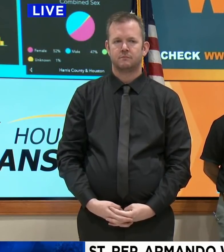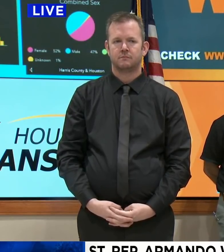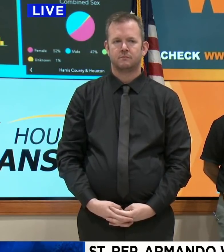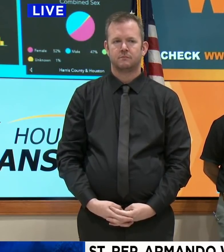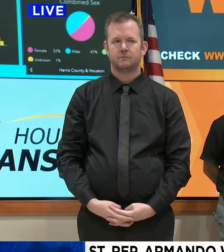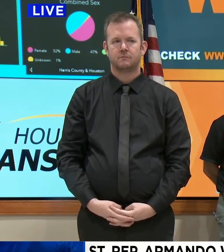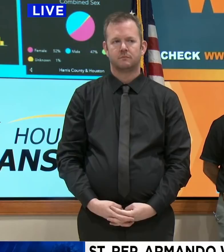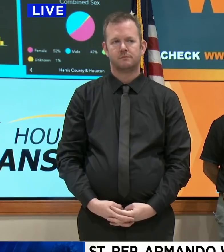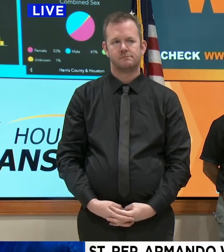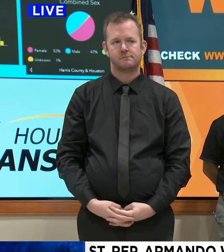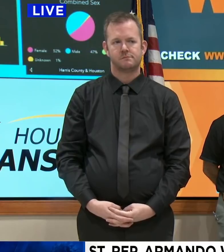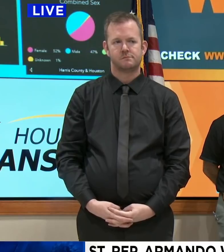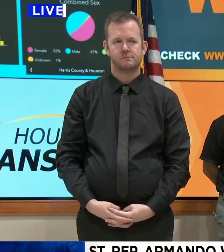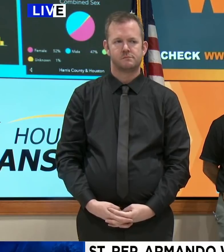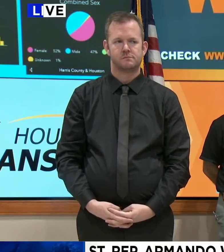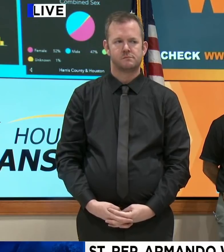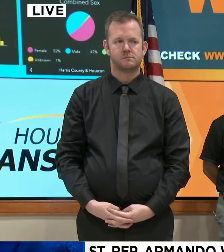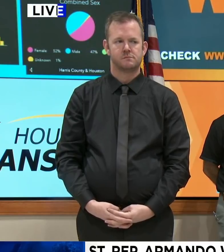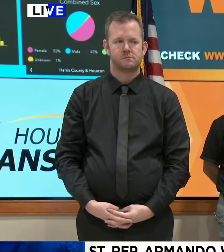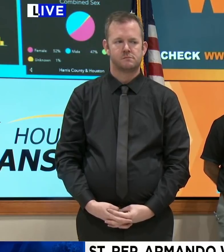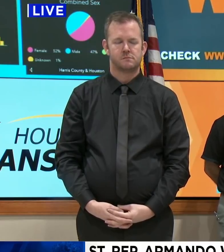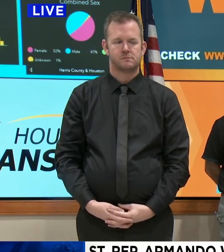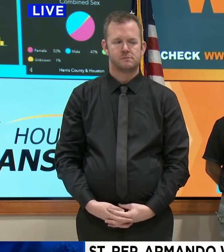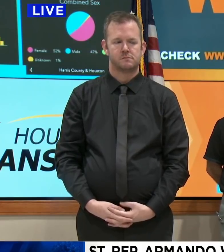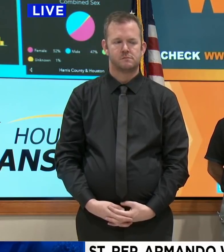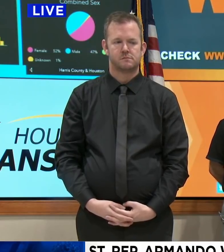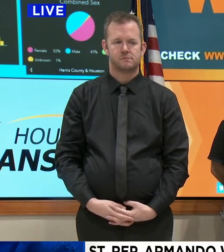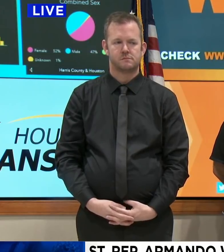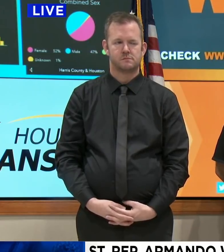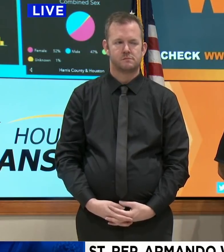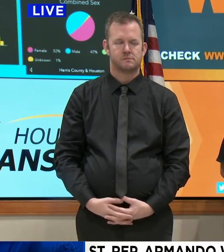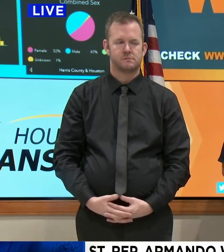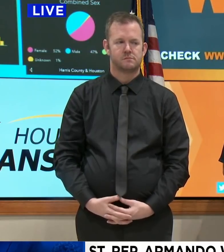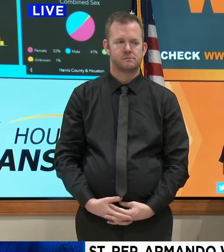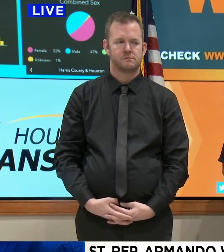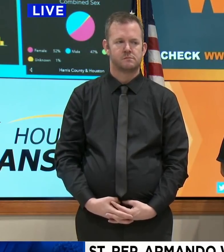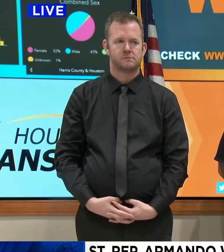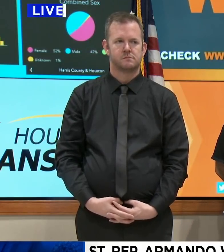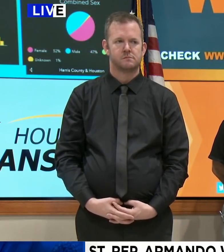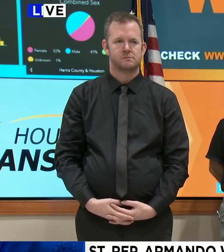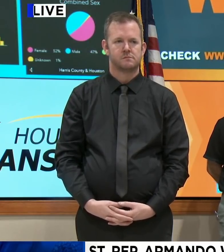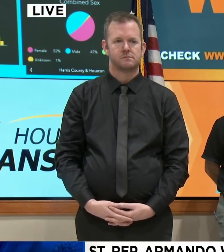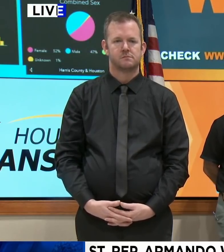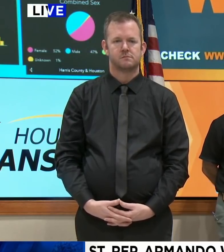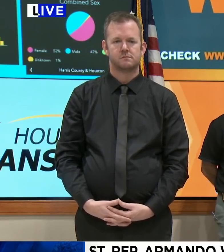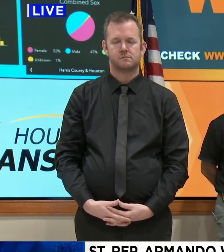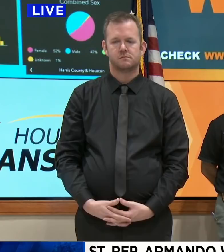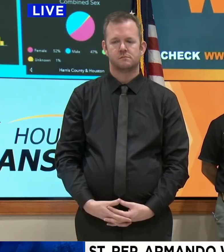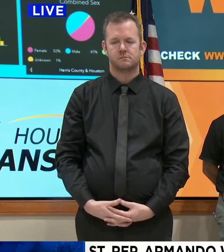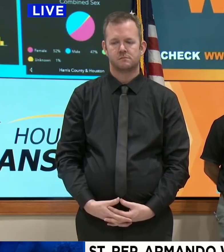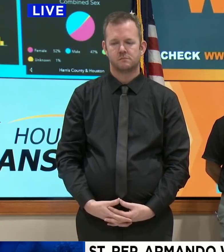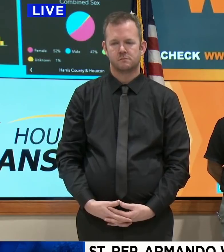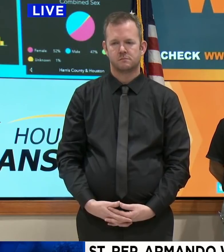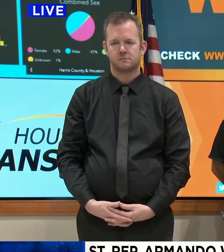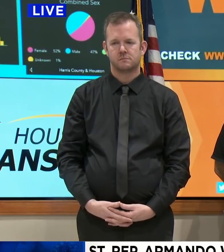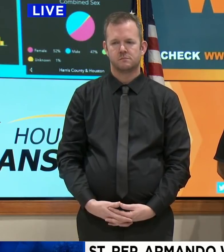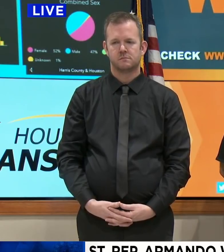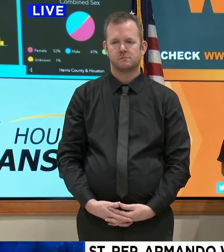relief and recovery efforts as we fight we fight this pandemic and we heard was this pandemic and we heard was in her Wally saying we need to in her Wally saying we need to work together we need to say work together we need to say not only lives but we also need